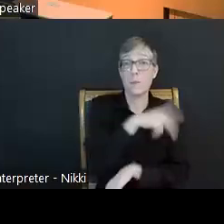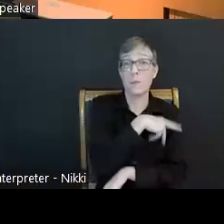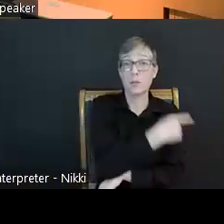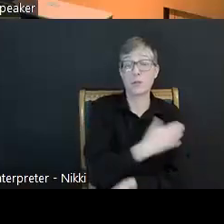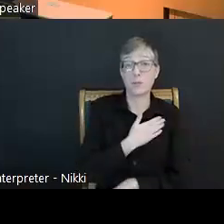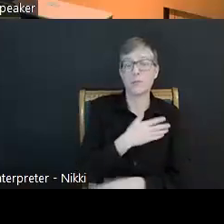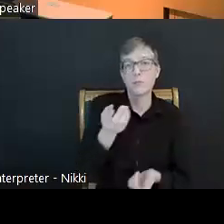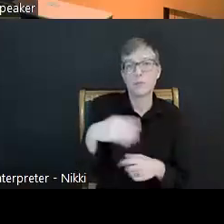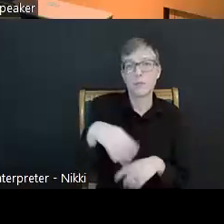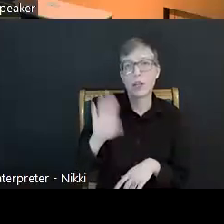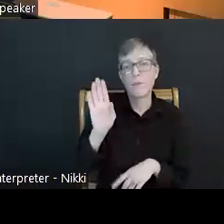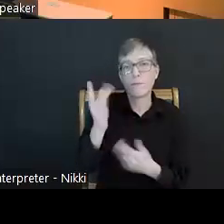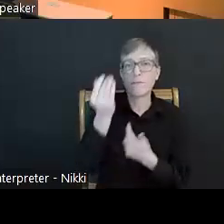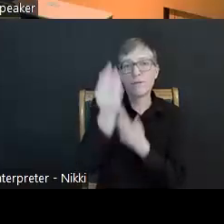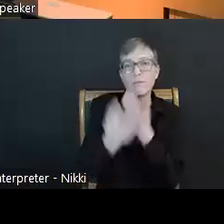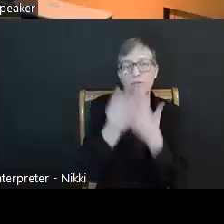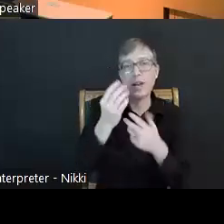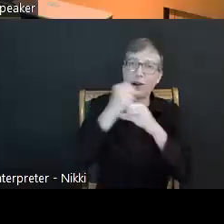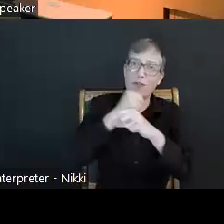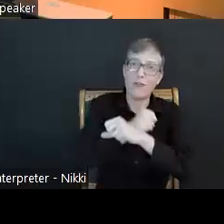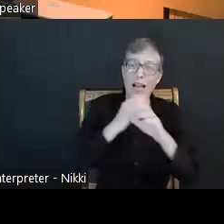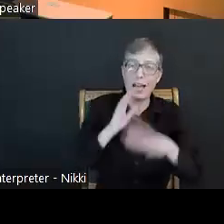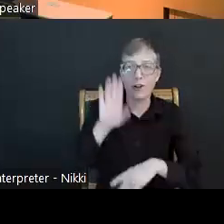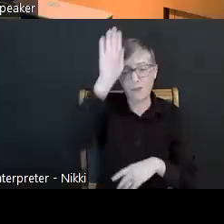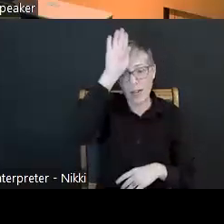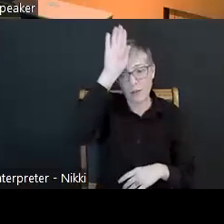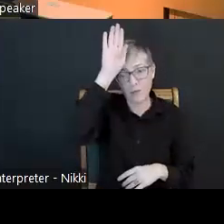their abusers a police officer or a firefighter they are well aware of where the willow safe house